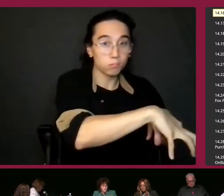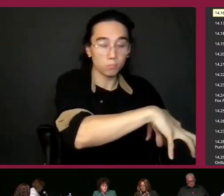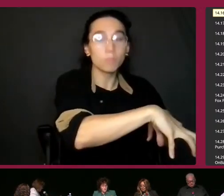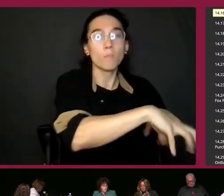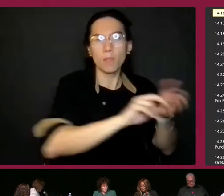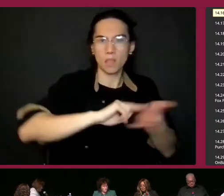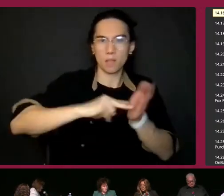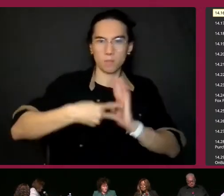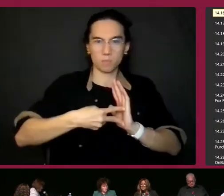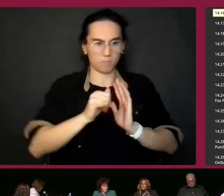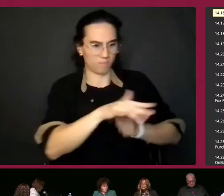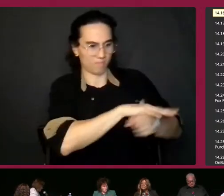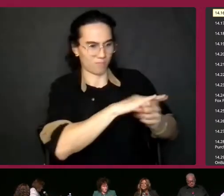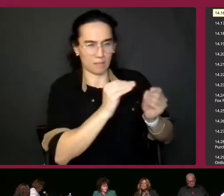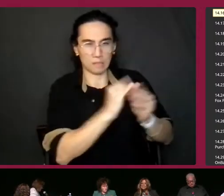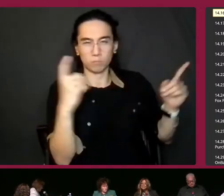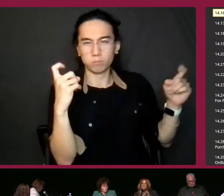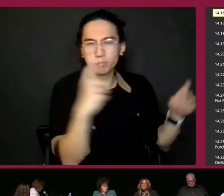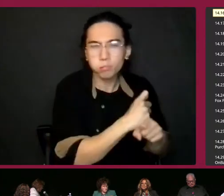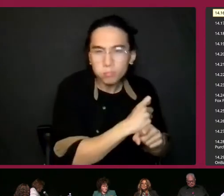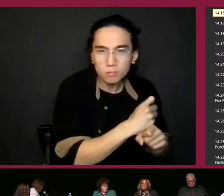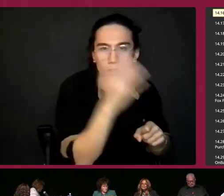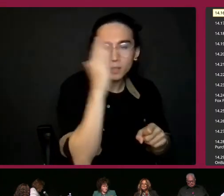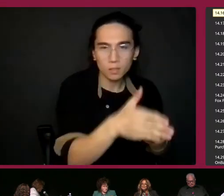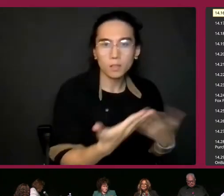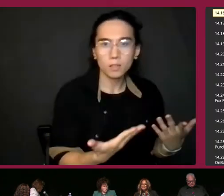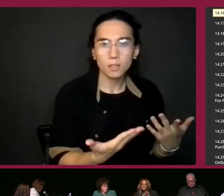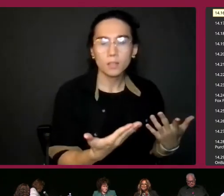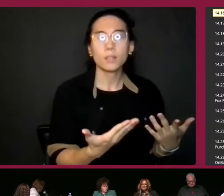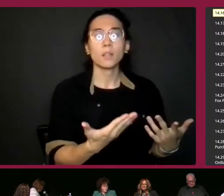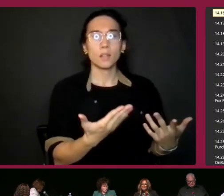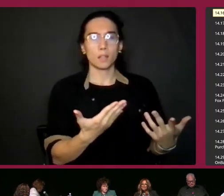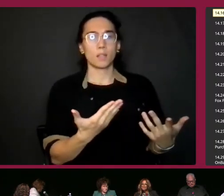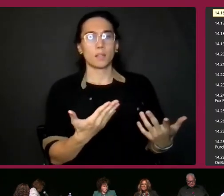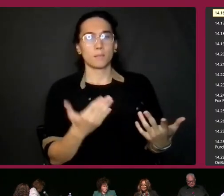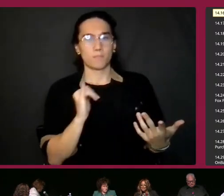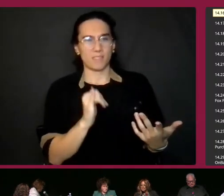around here and, uh that bothers me that people